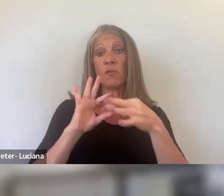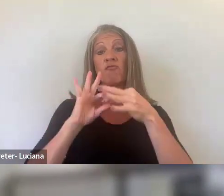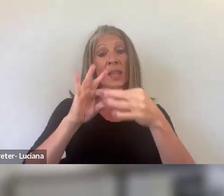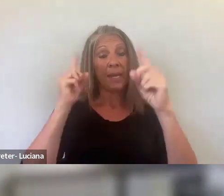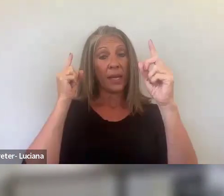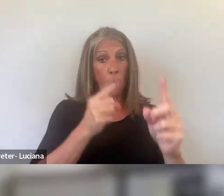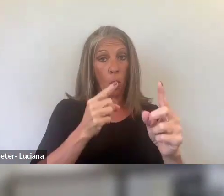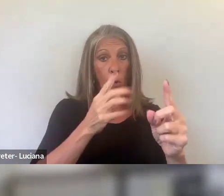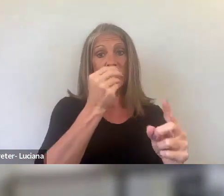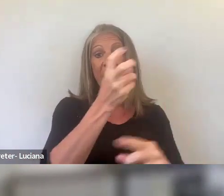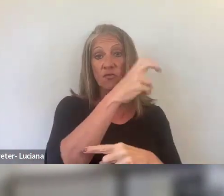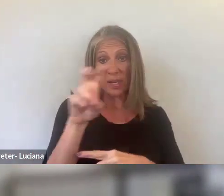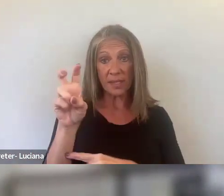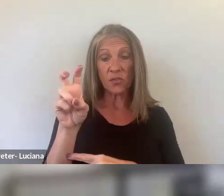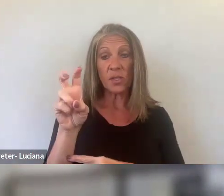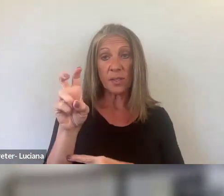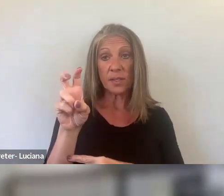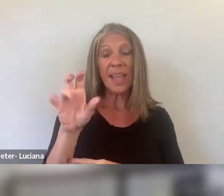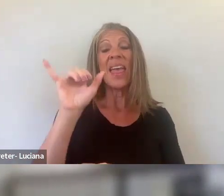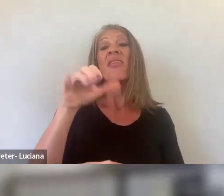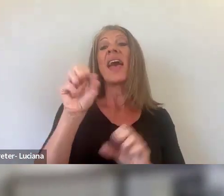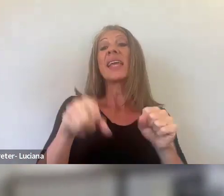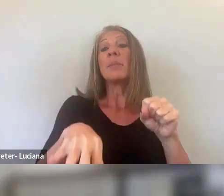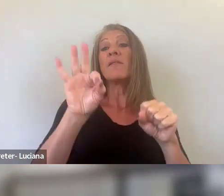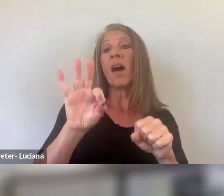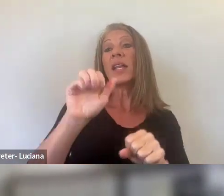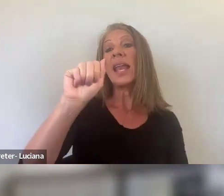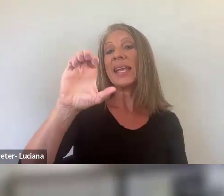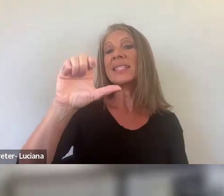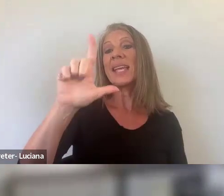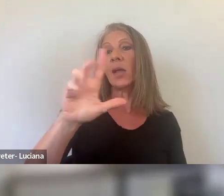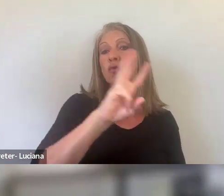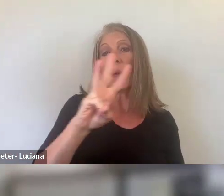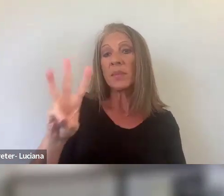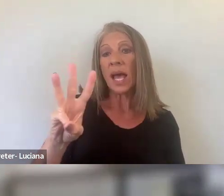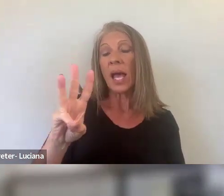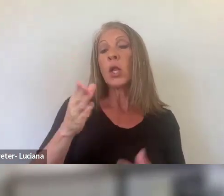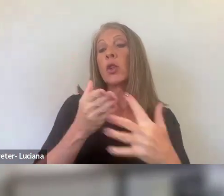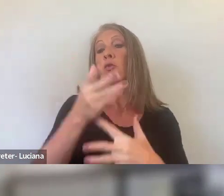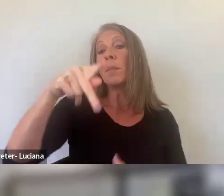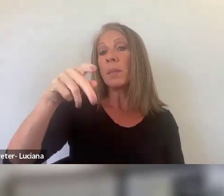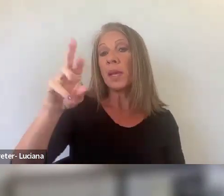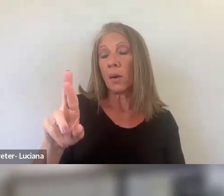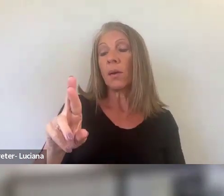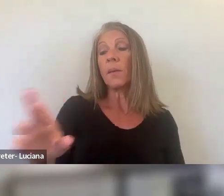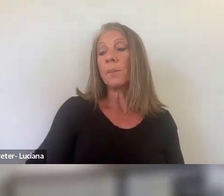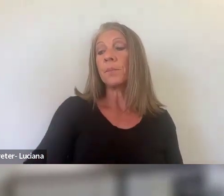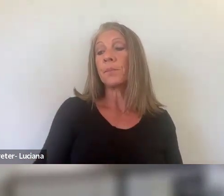and transition. That can be found on ACL's website through the PPR. However,